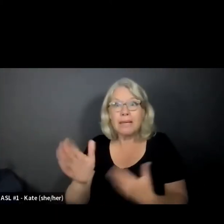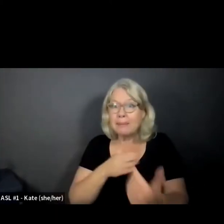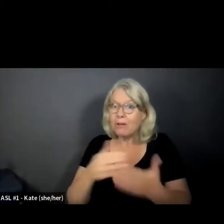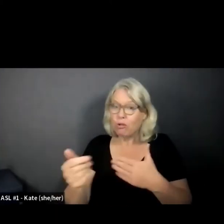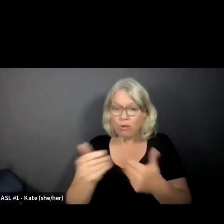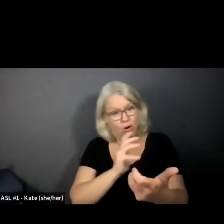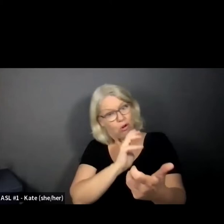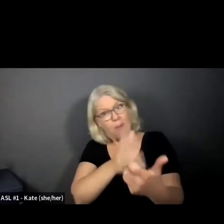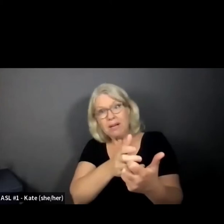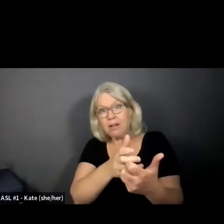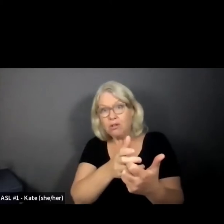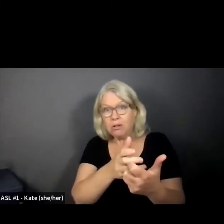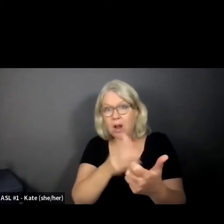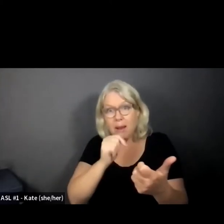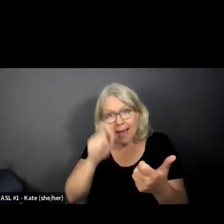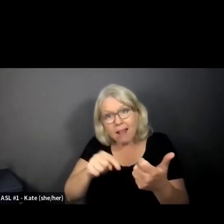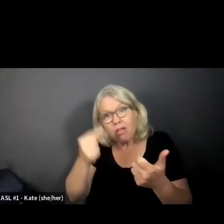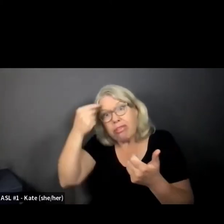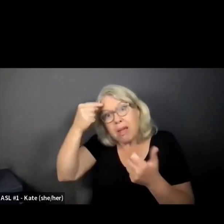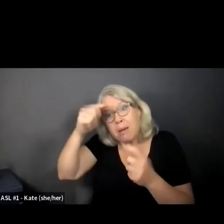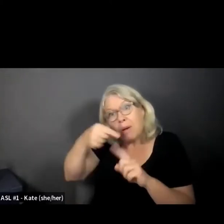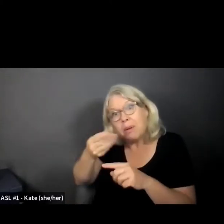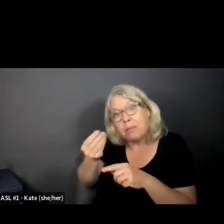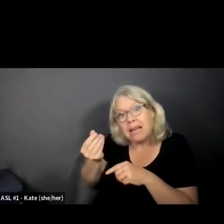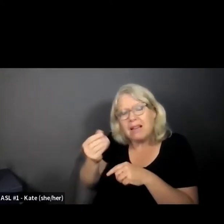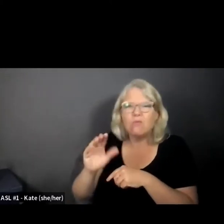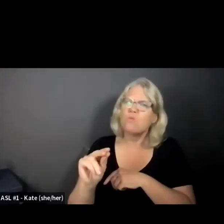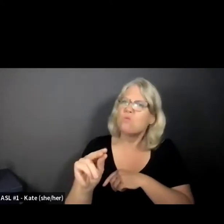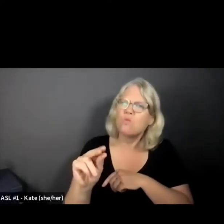IT WILL ALWAYS SEEM CHEAPER TO MAINTAIN THE STATUS QUO.